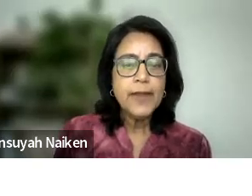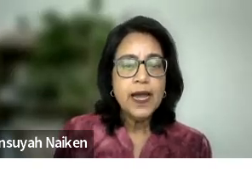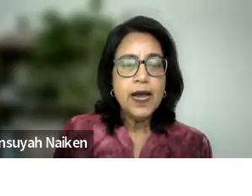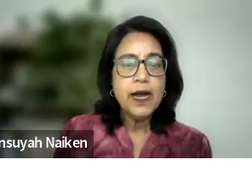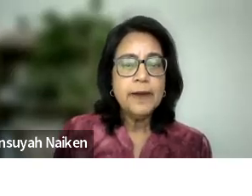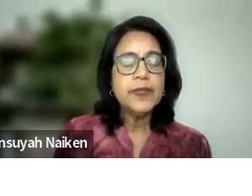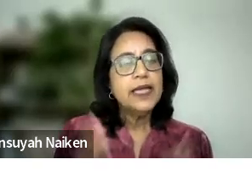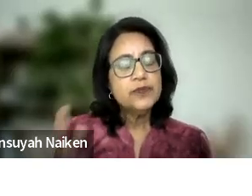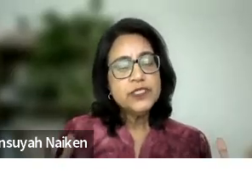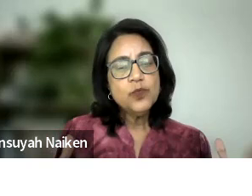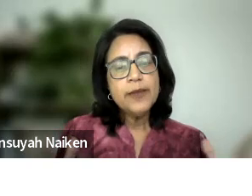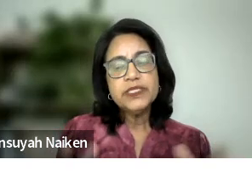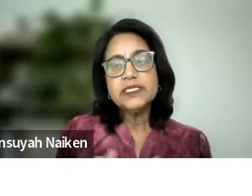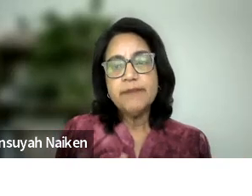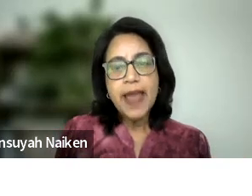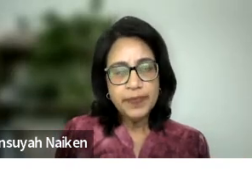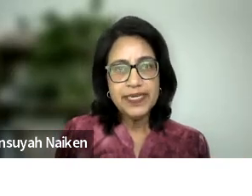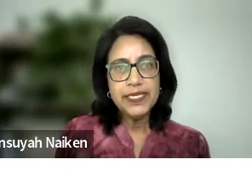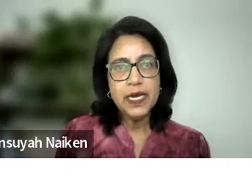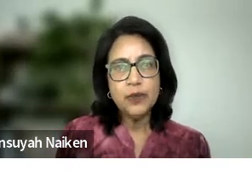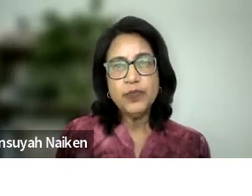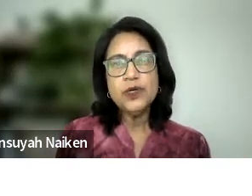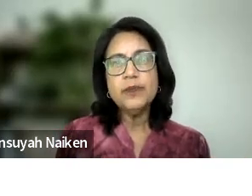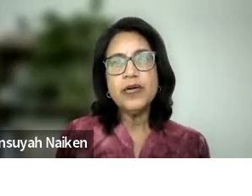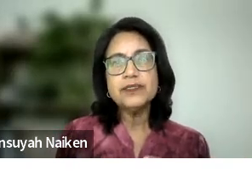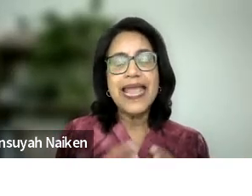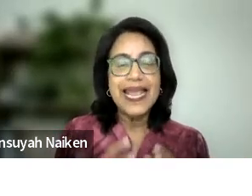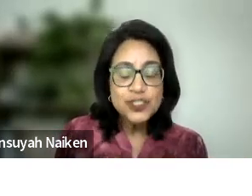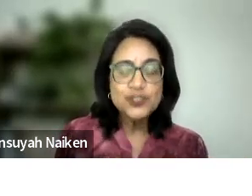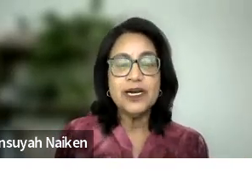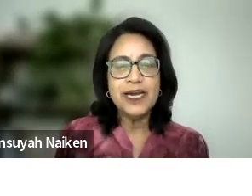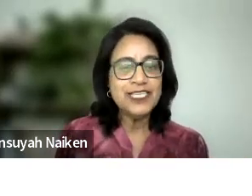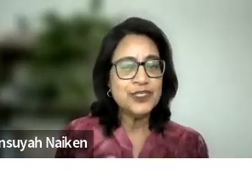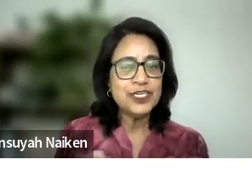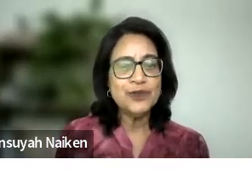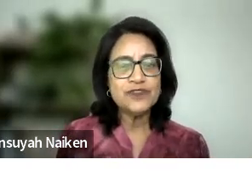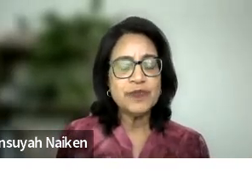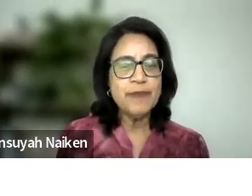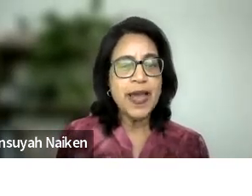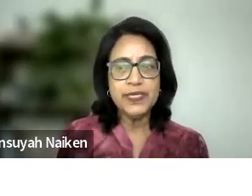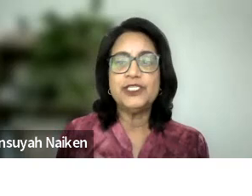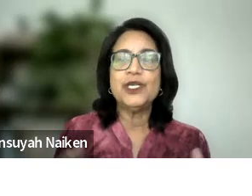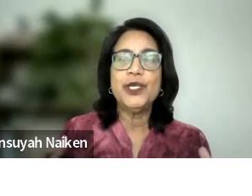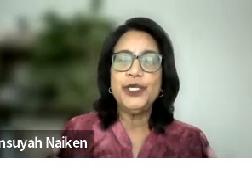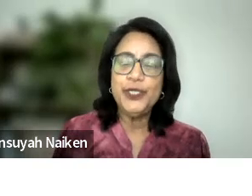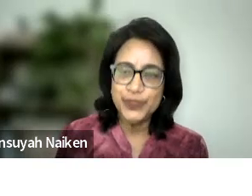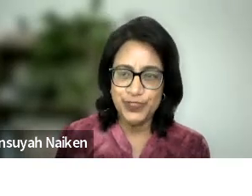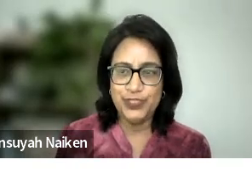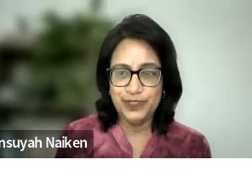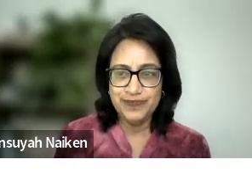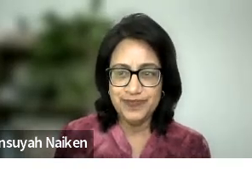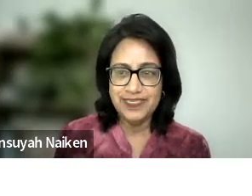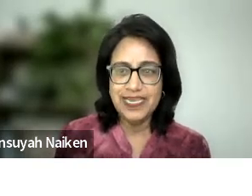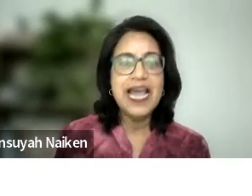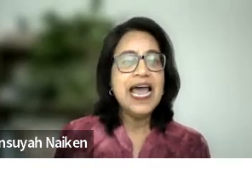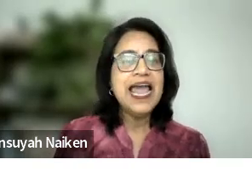So we could move to the next slide, please.